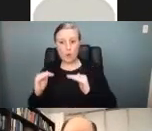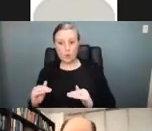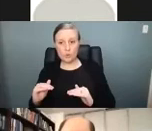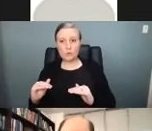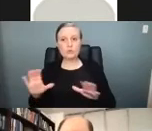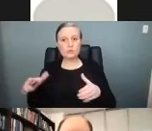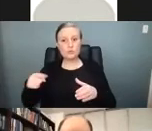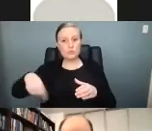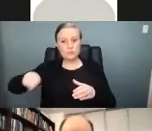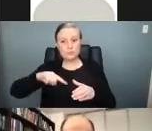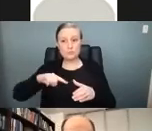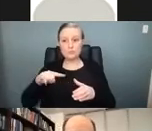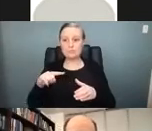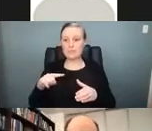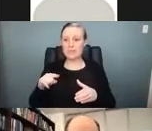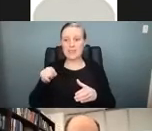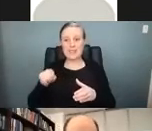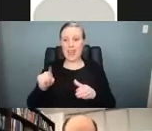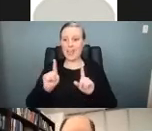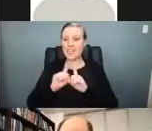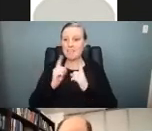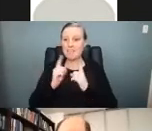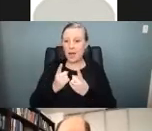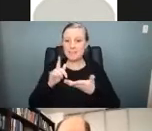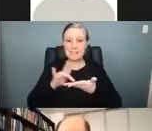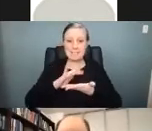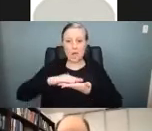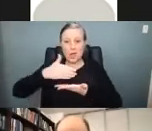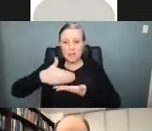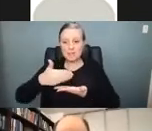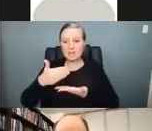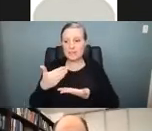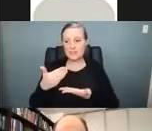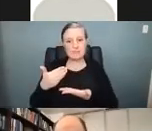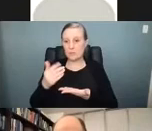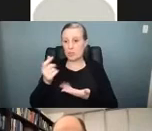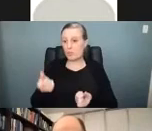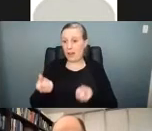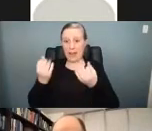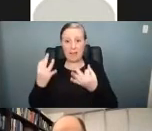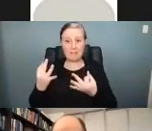have capable devices, they're less likely to have the kinds of data and connections